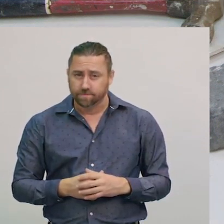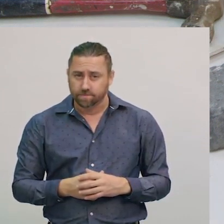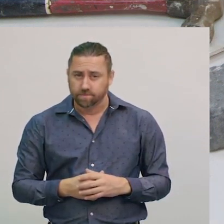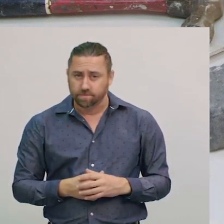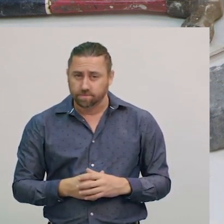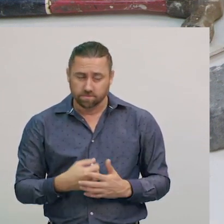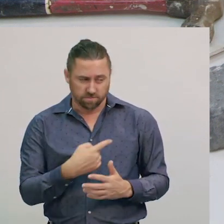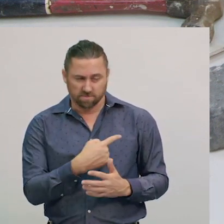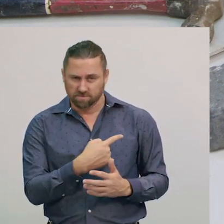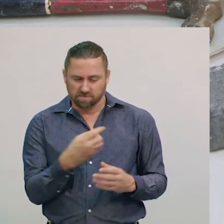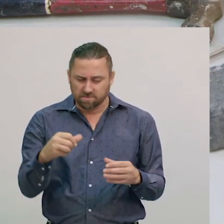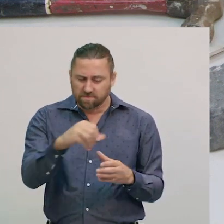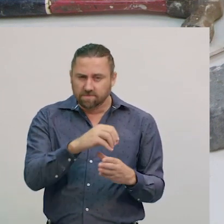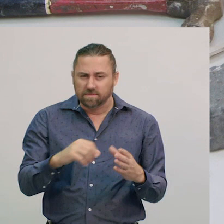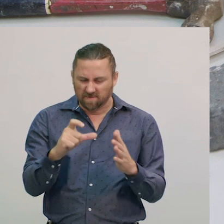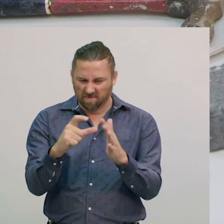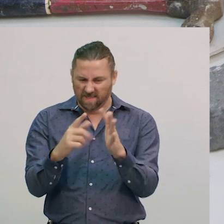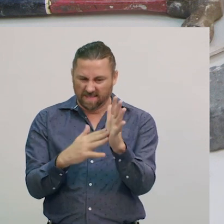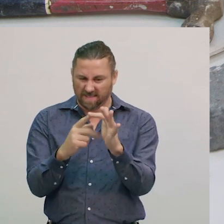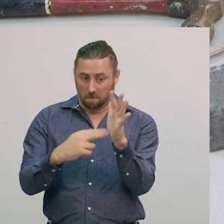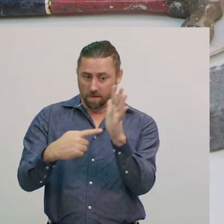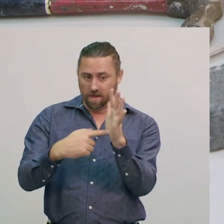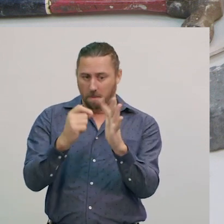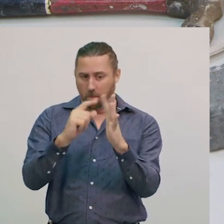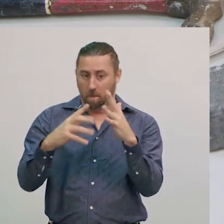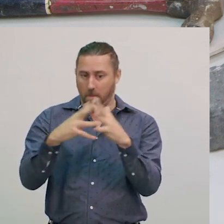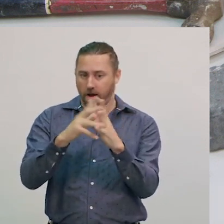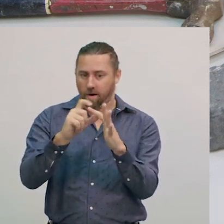a bit of cement powder,